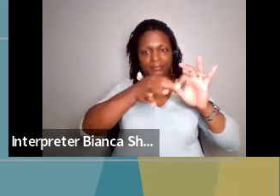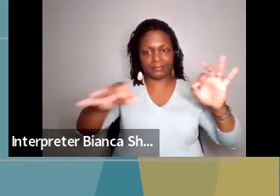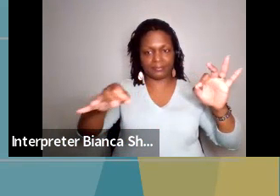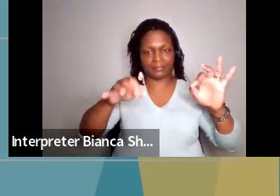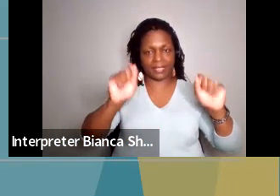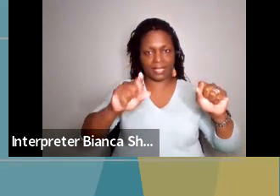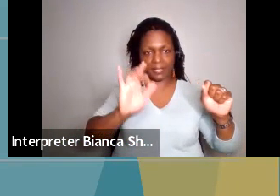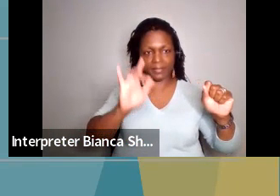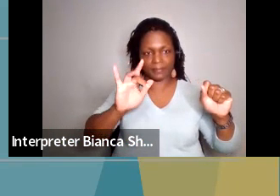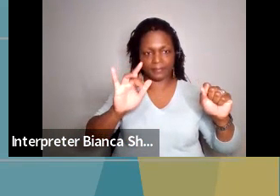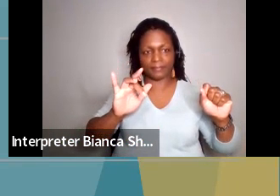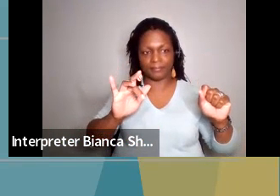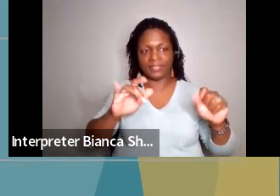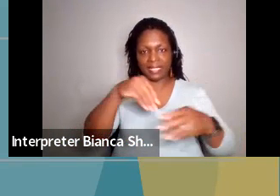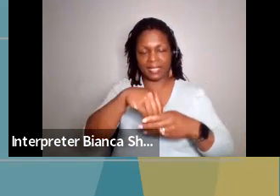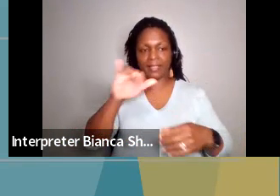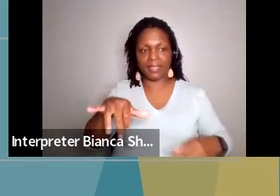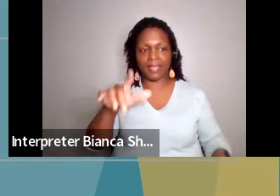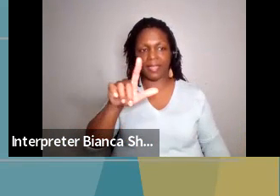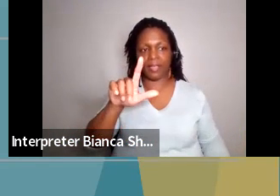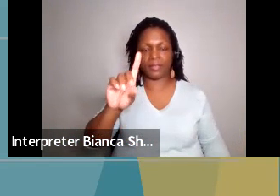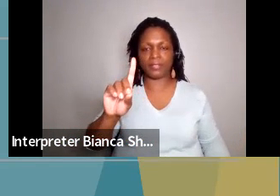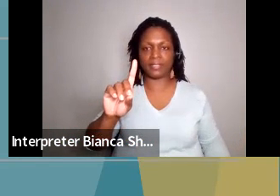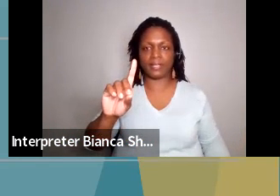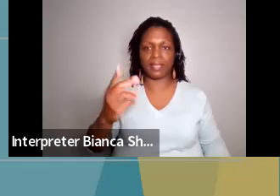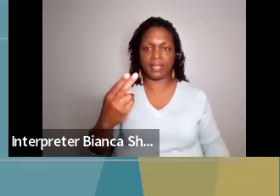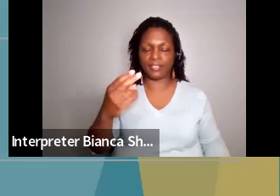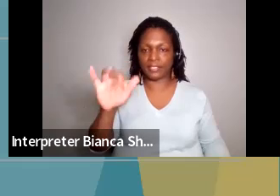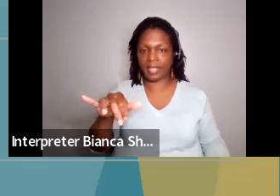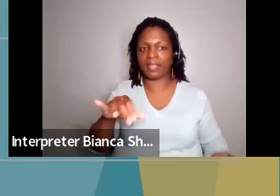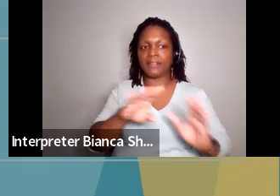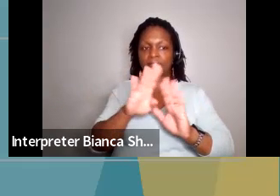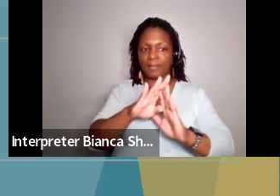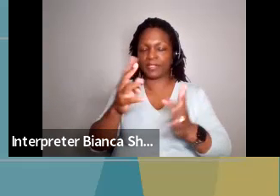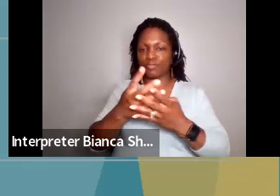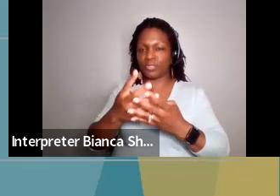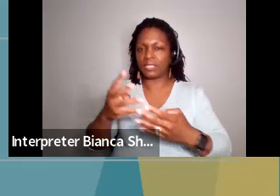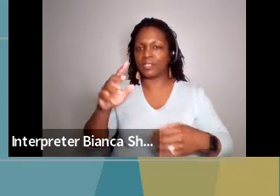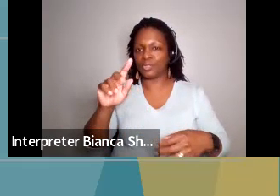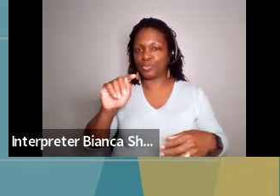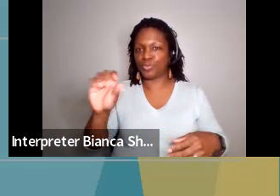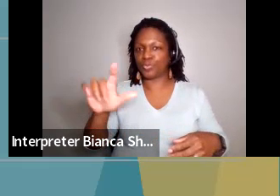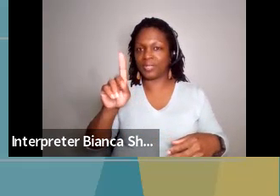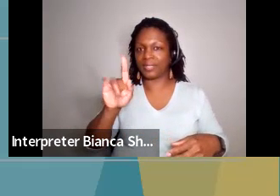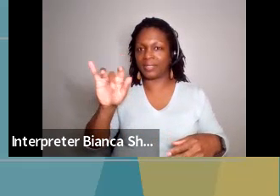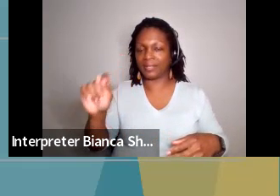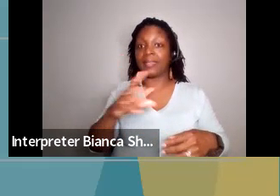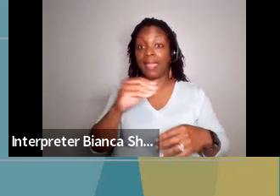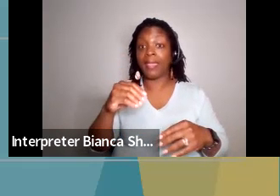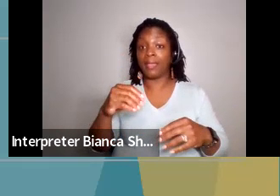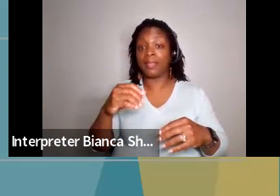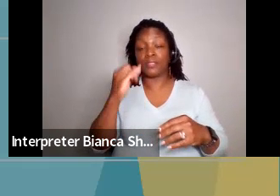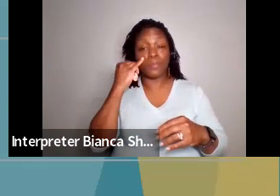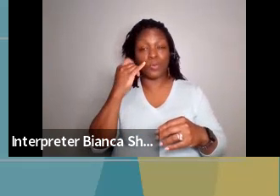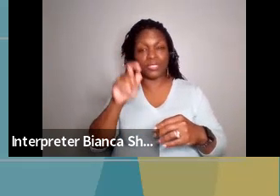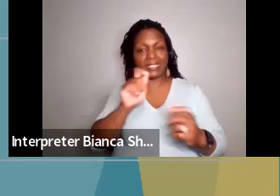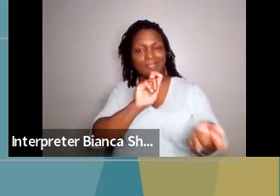I think that is within the Lda developmental screening toolkit, and you can specifically ask for customized trainings by contacting Dr.